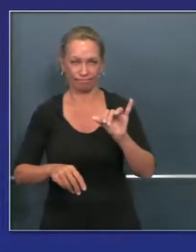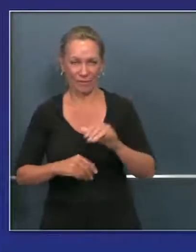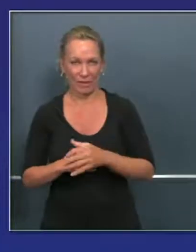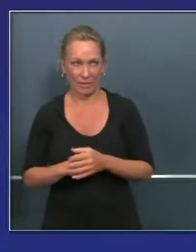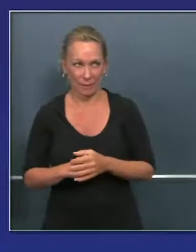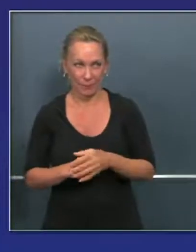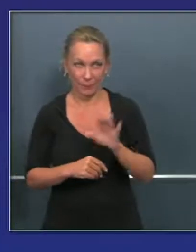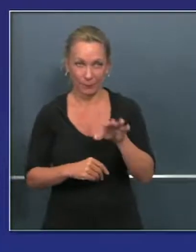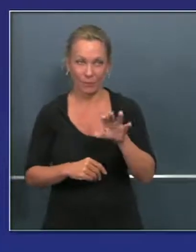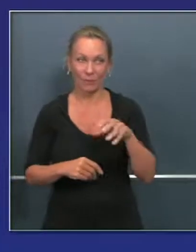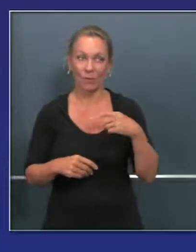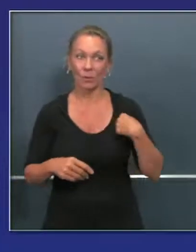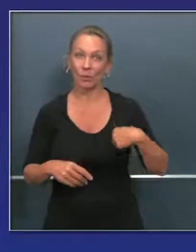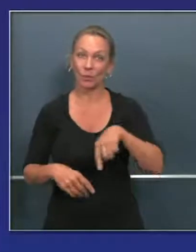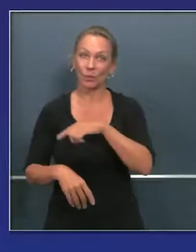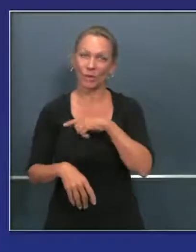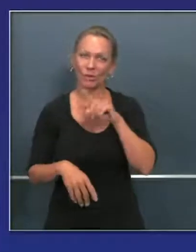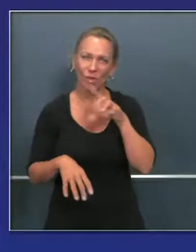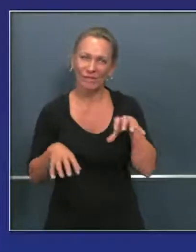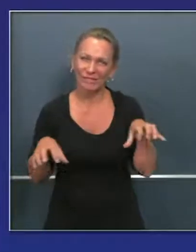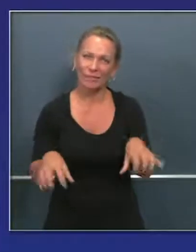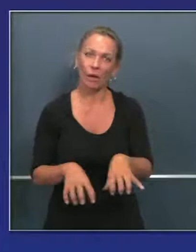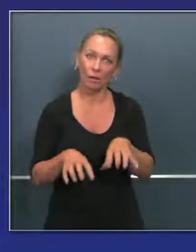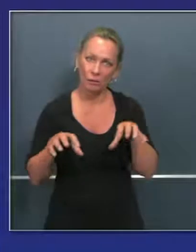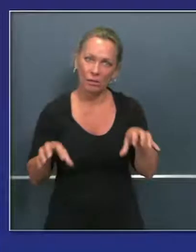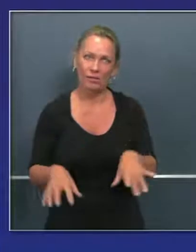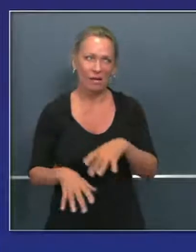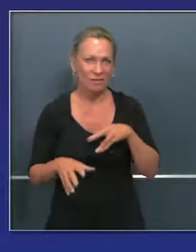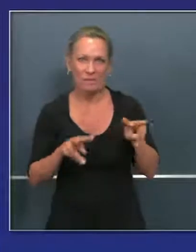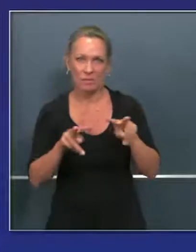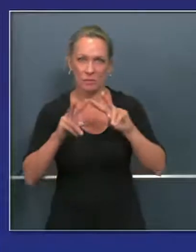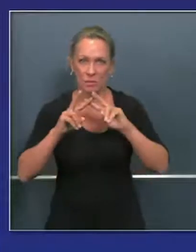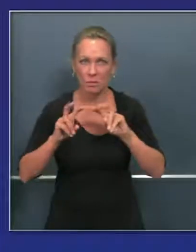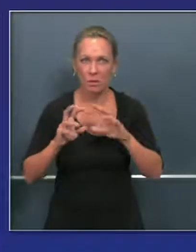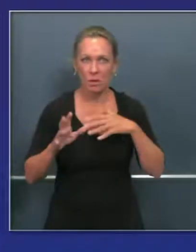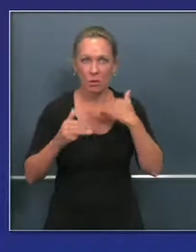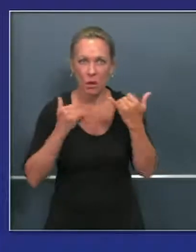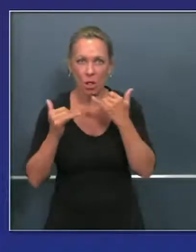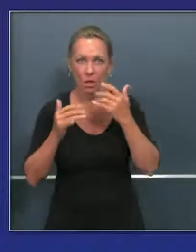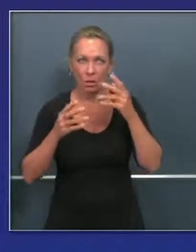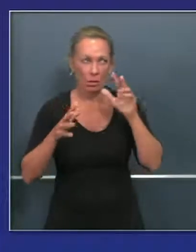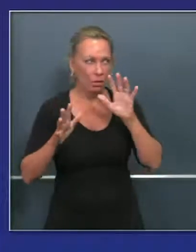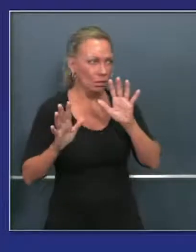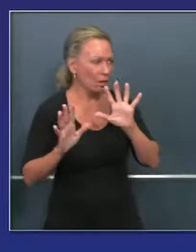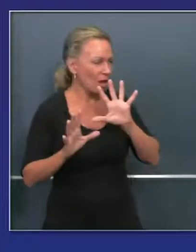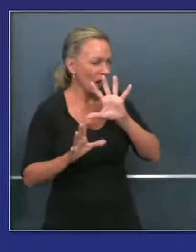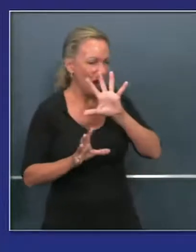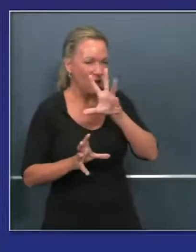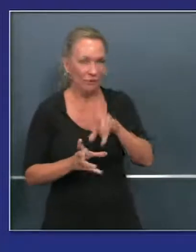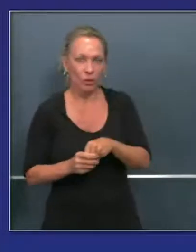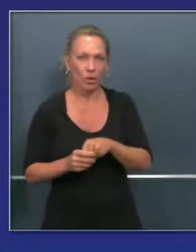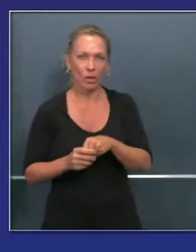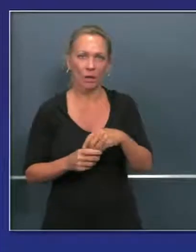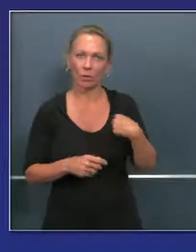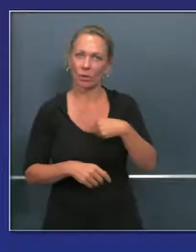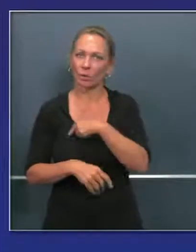but also to engage them with purpose and intention and that is to really assess what our needs are in